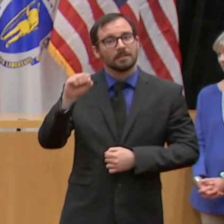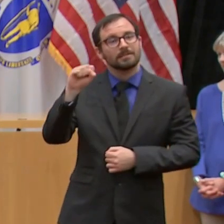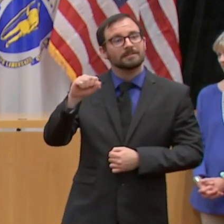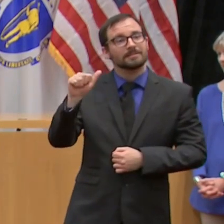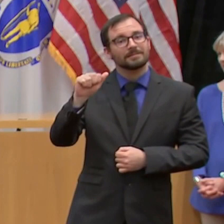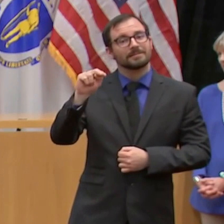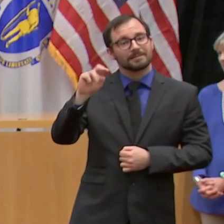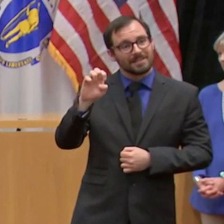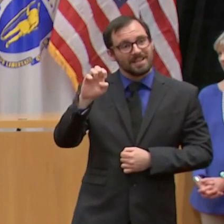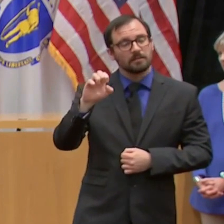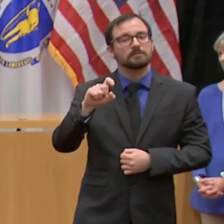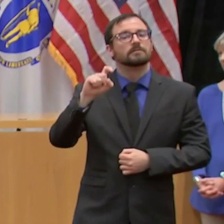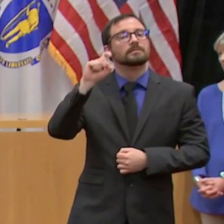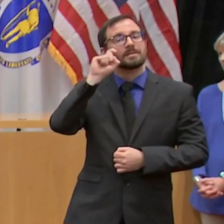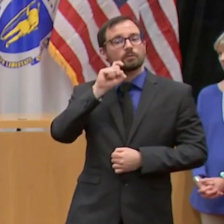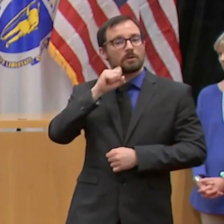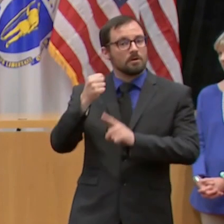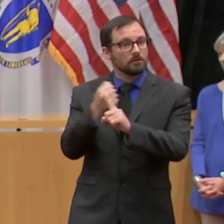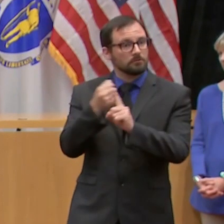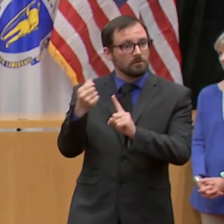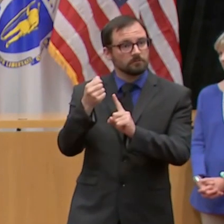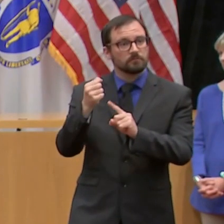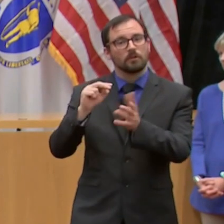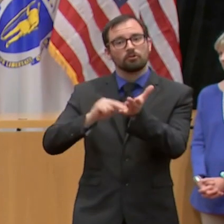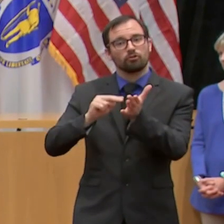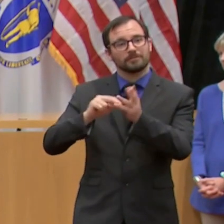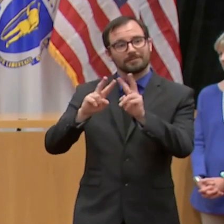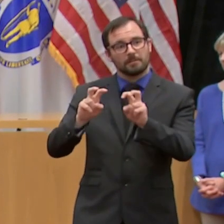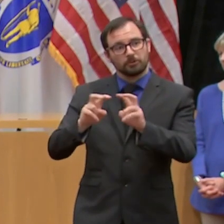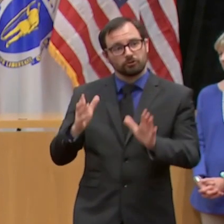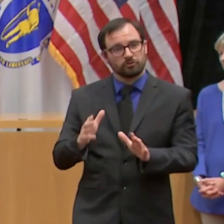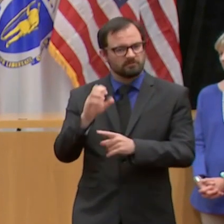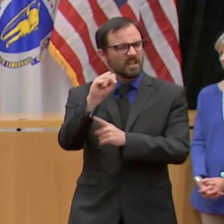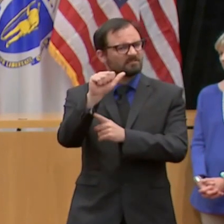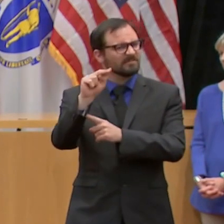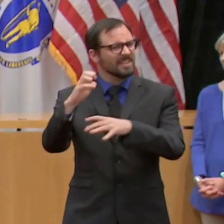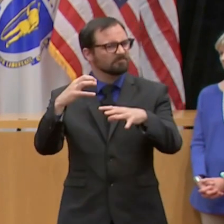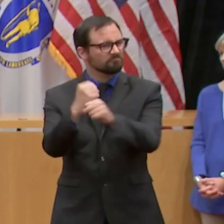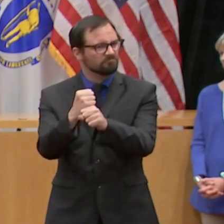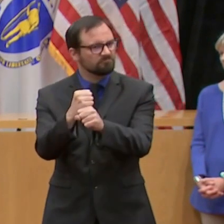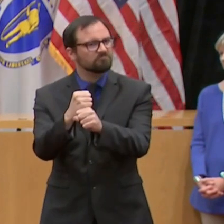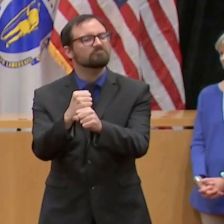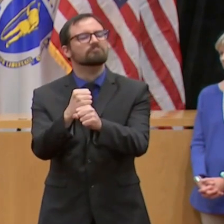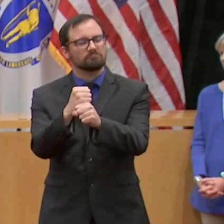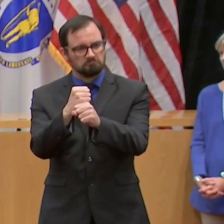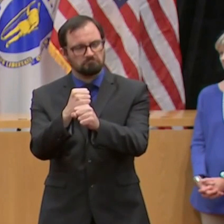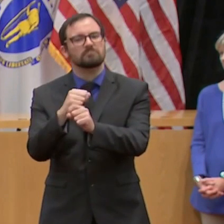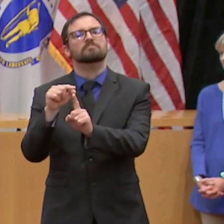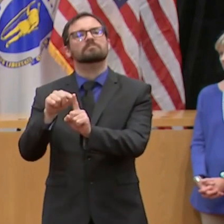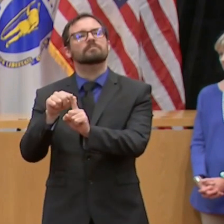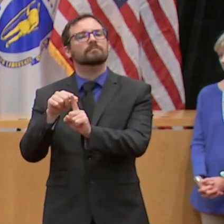I ALSO WANT TO REITERATE THE MESSAGE THAT SEXUAL ASSAULT NURSE EXAMINERS ALSO KNOWN AS